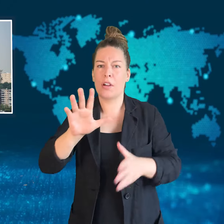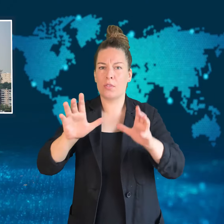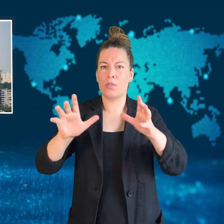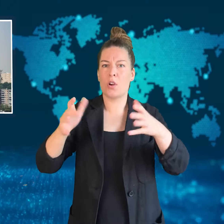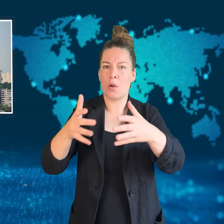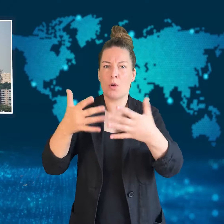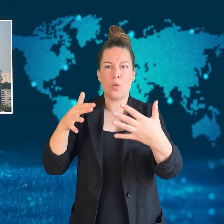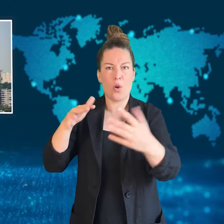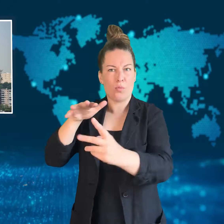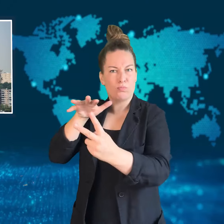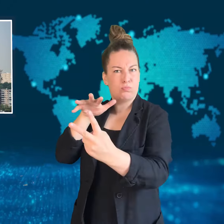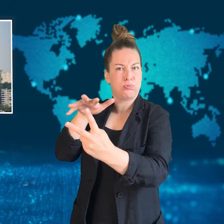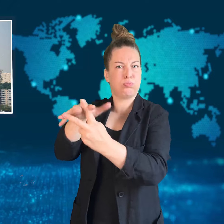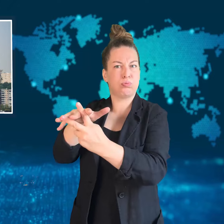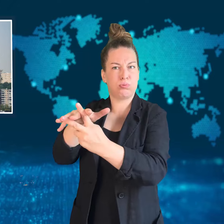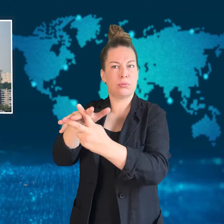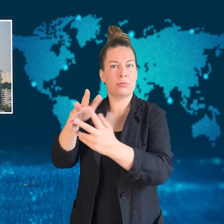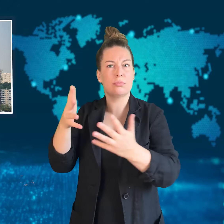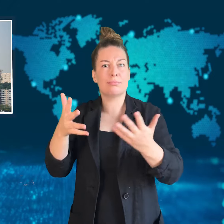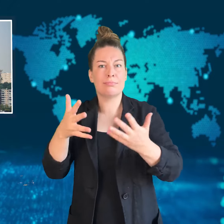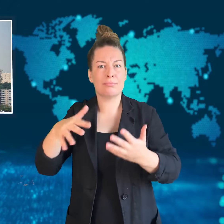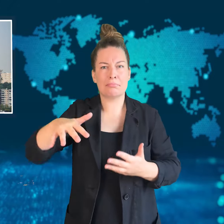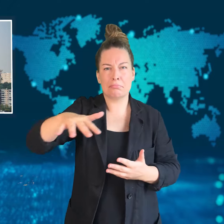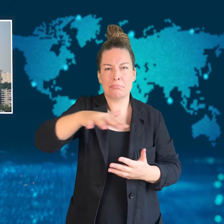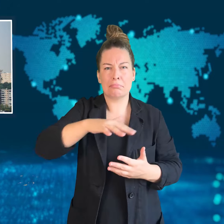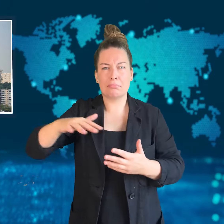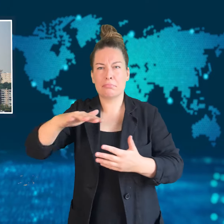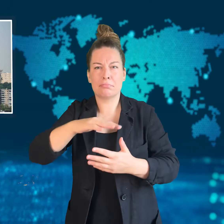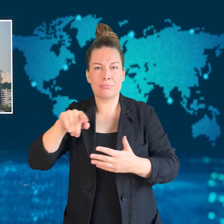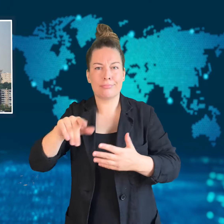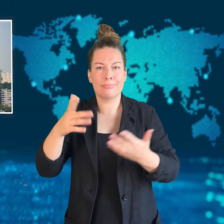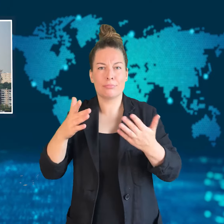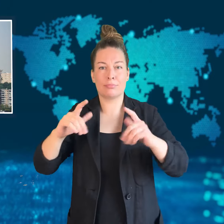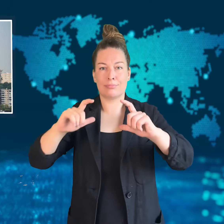when a group of 15 people attacked them.